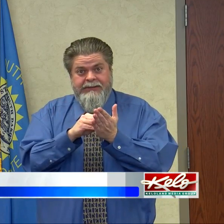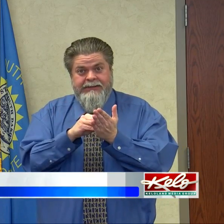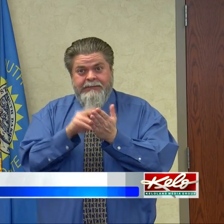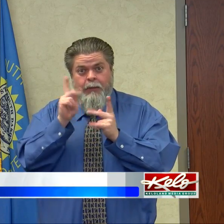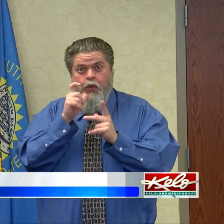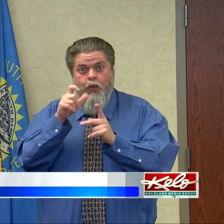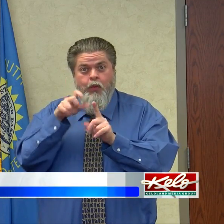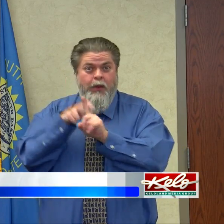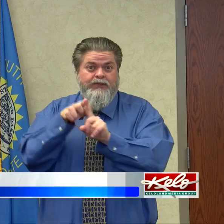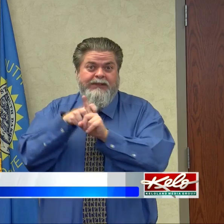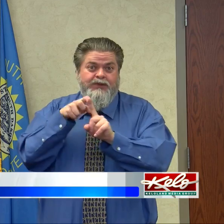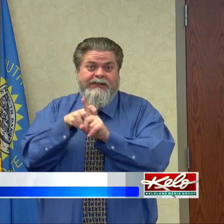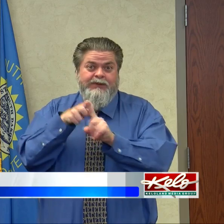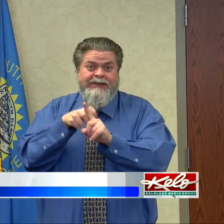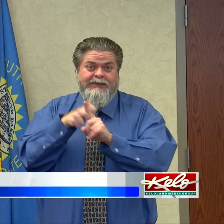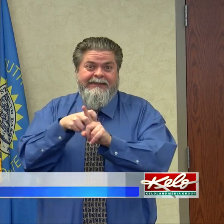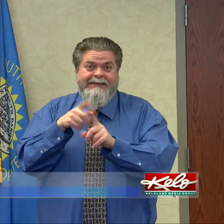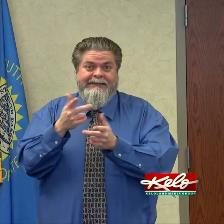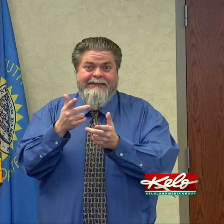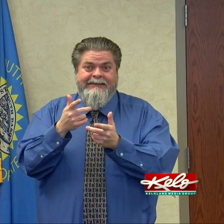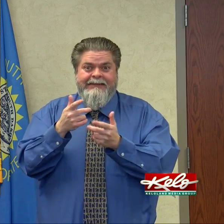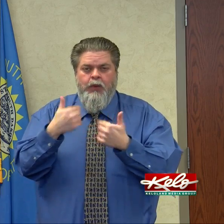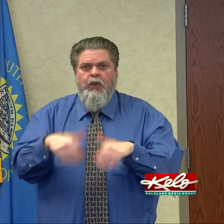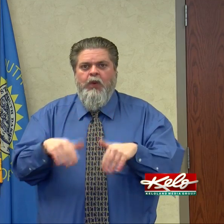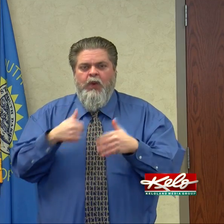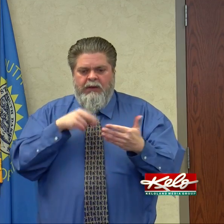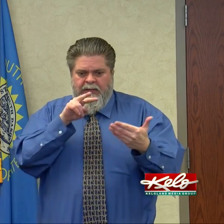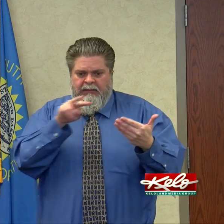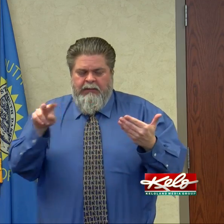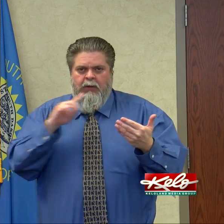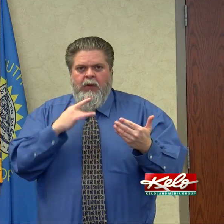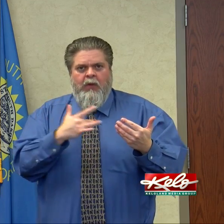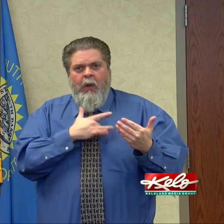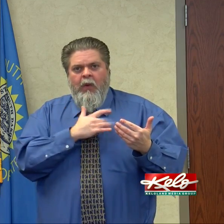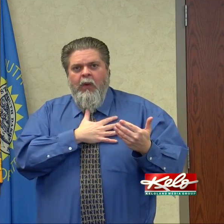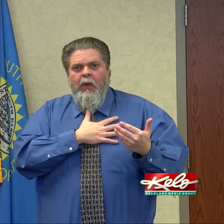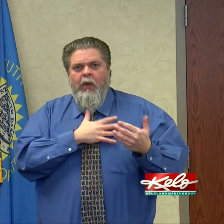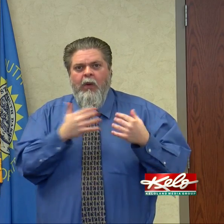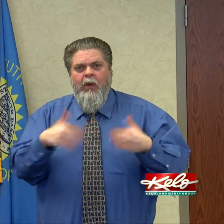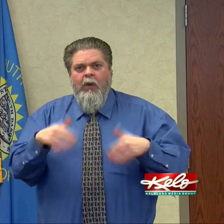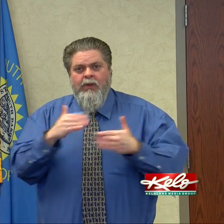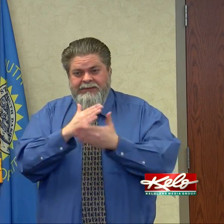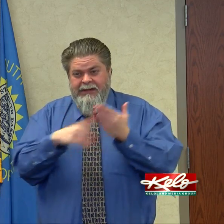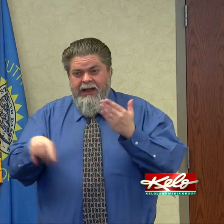PLUS ENTRIES, THOUSAND PLUS STORIES THAT ARE THERE, IT WRECKS YOU. THERE ARE SOME